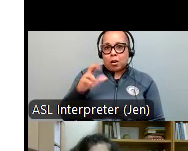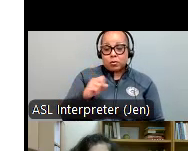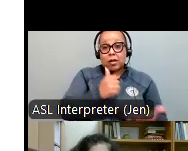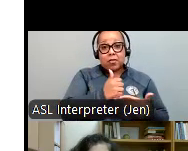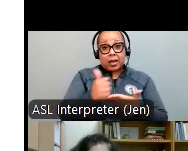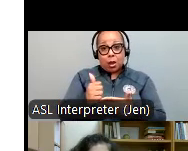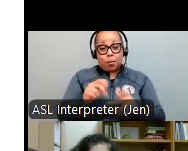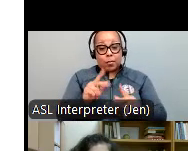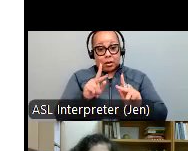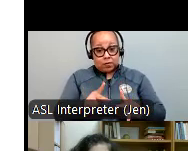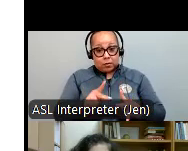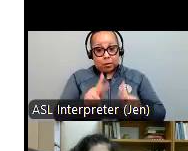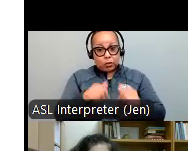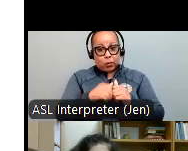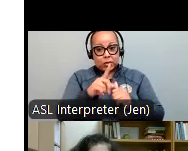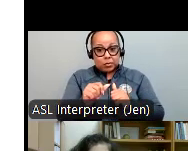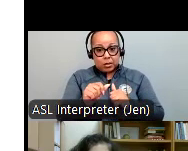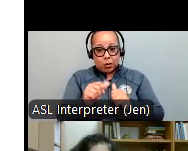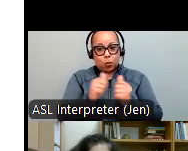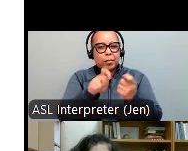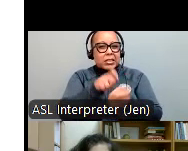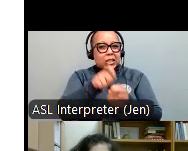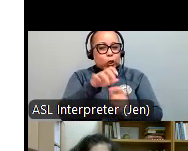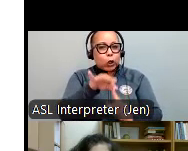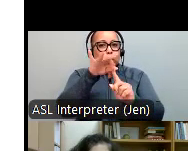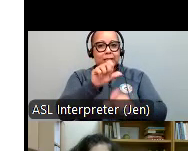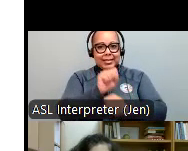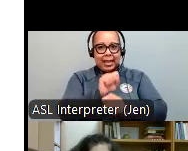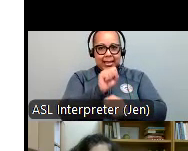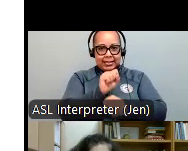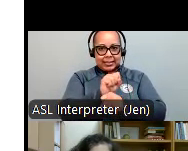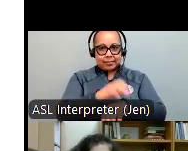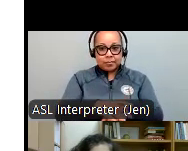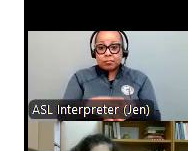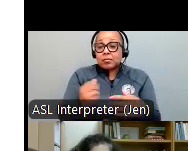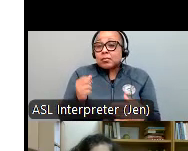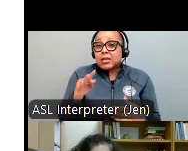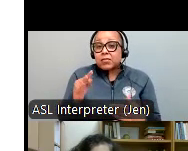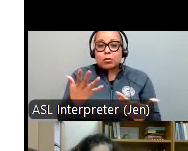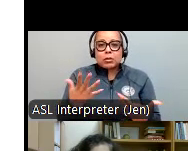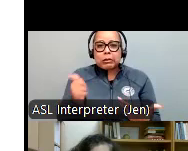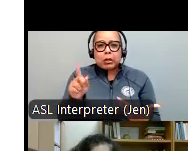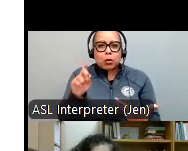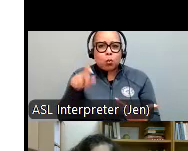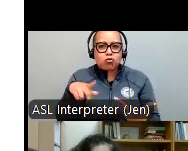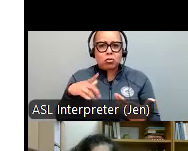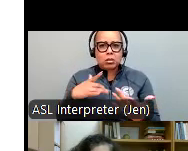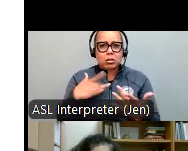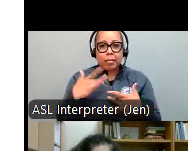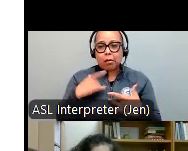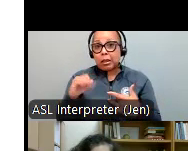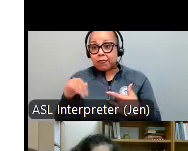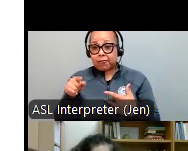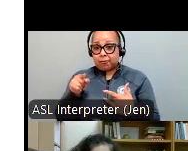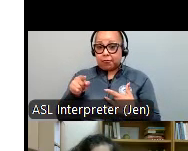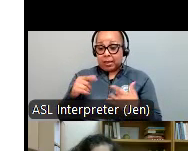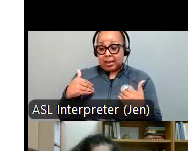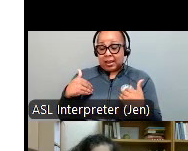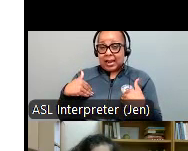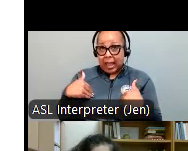disability with a particular task. If there's ever any questions about if an animal is a